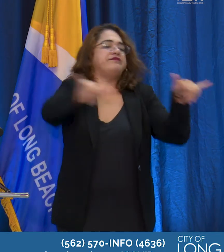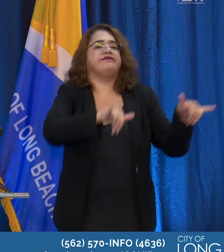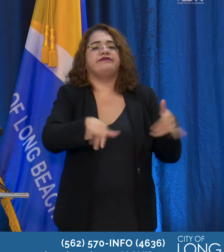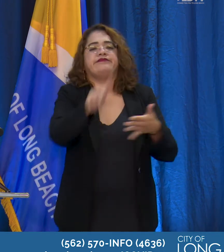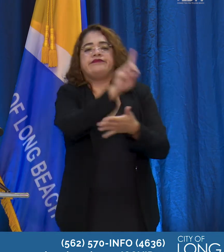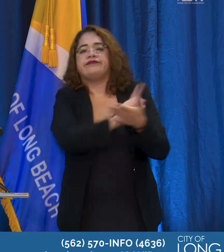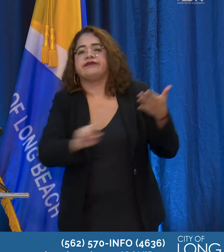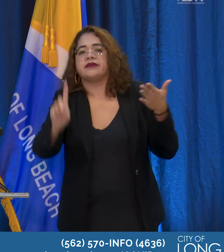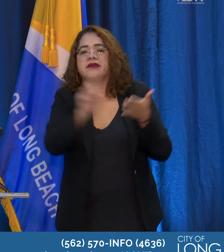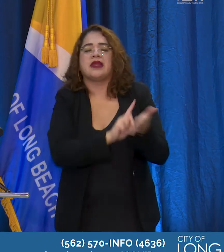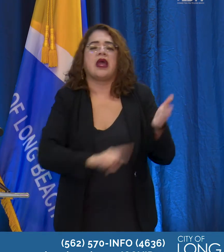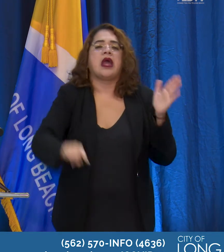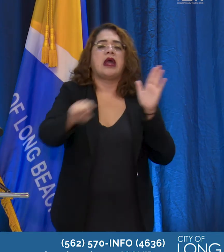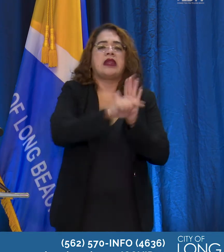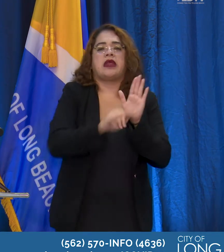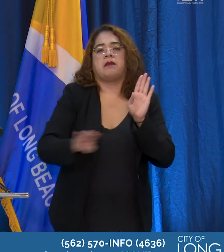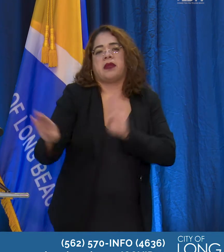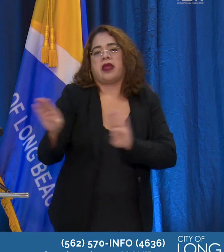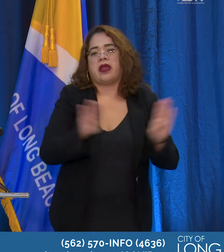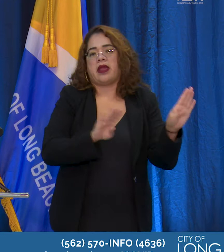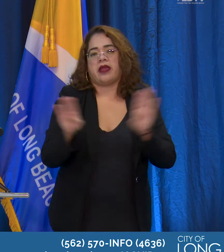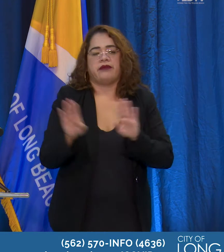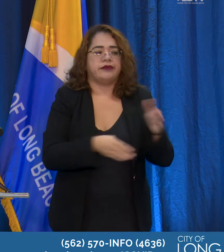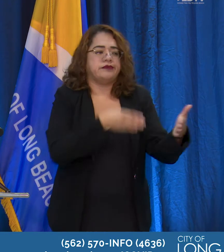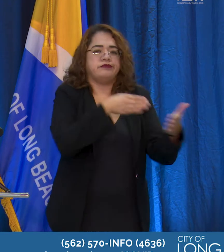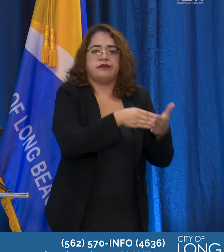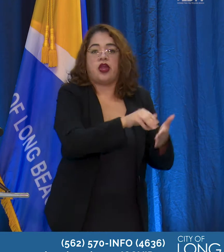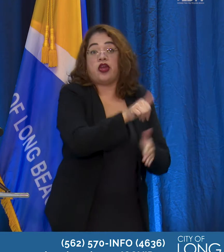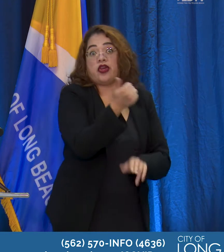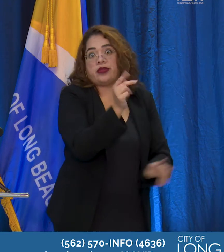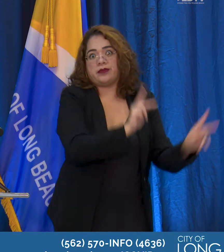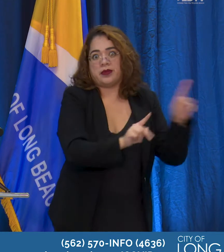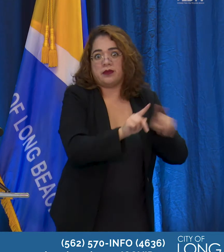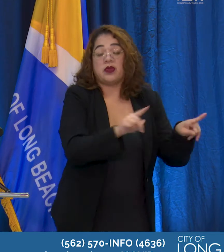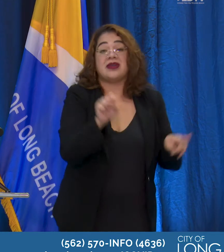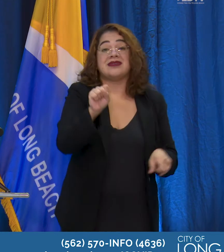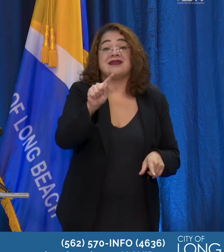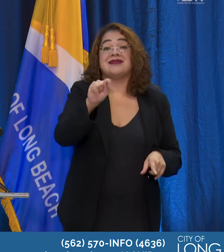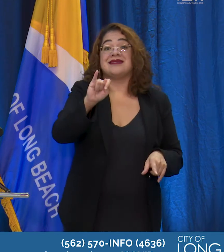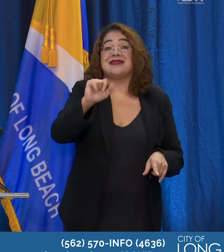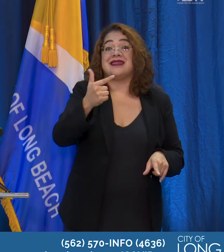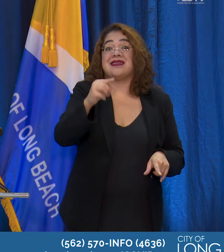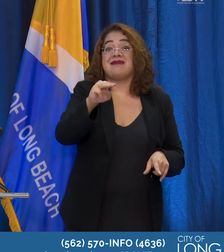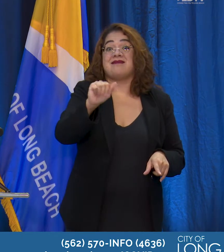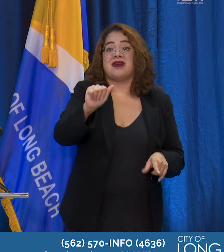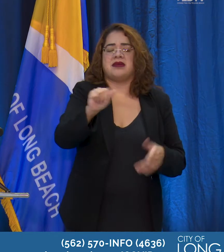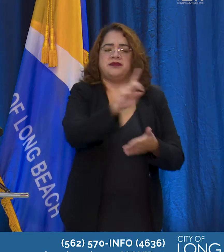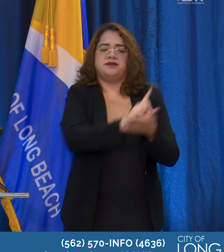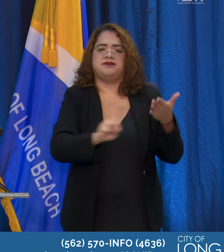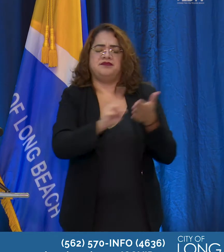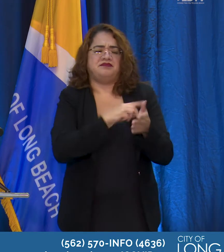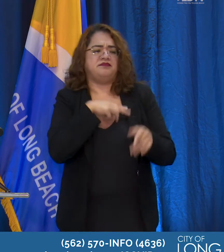negative behaviors towards others. For example, stigma and discrimination can occur when people link a disease like COVID-19